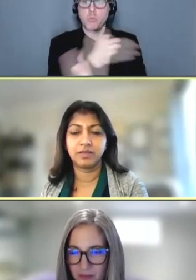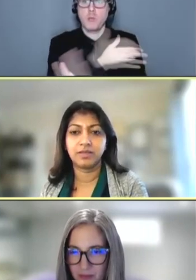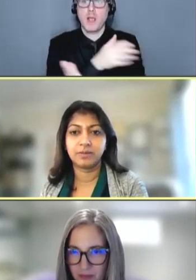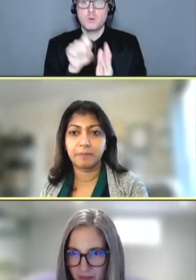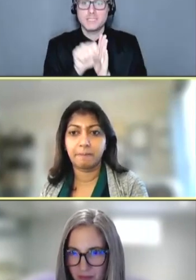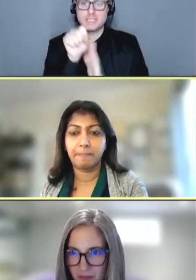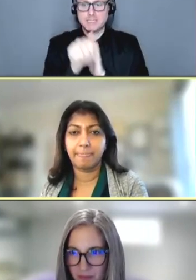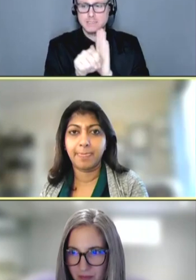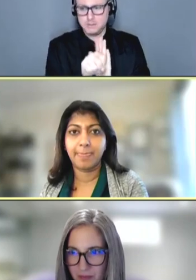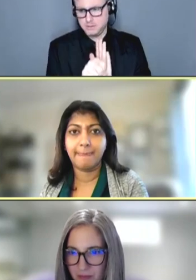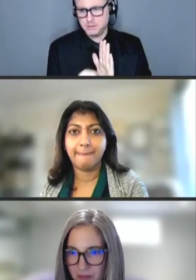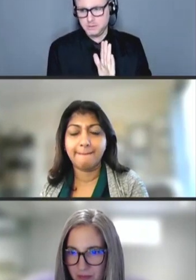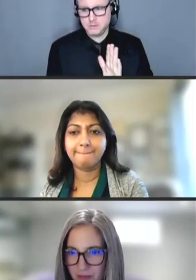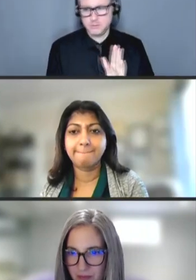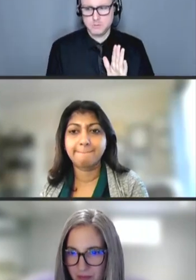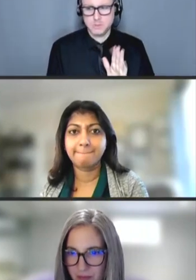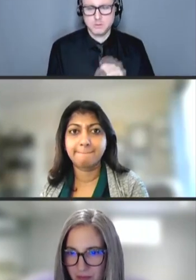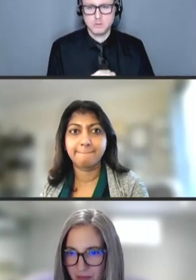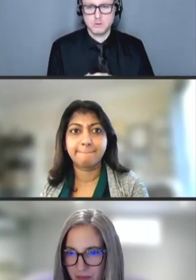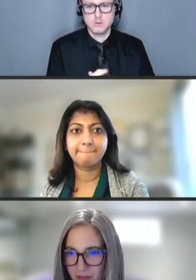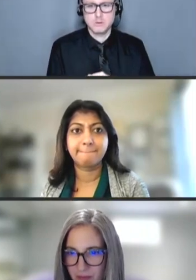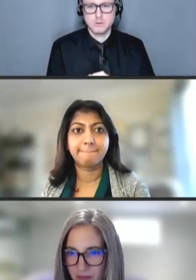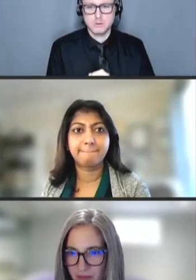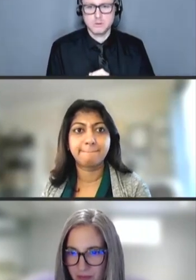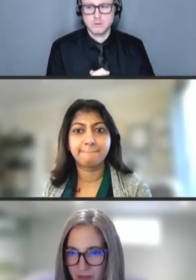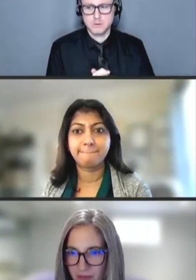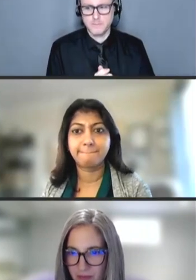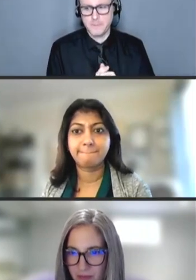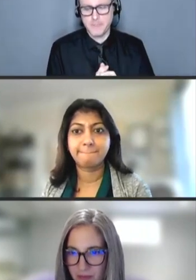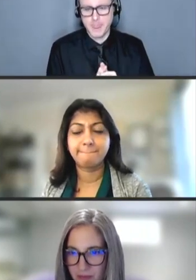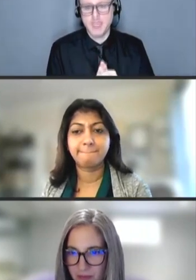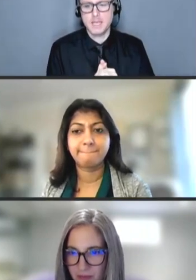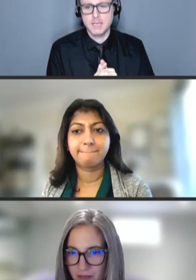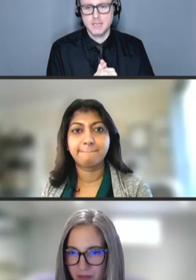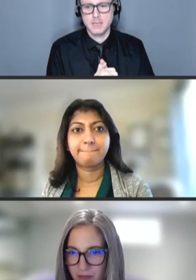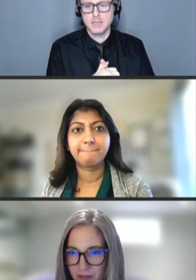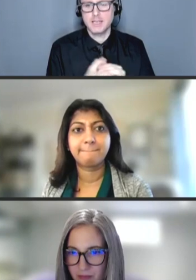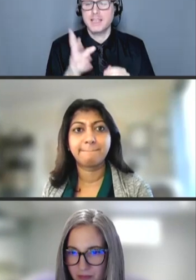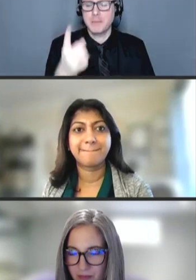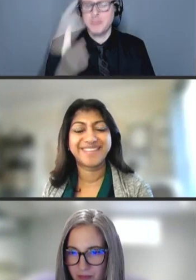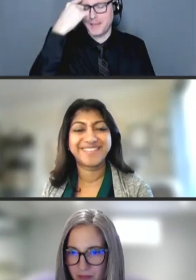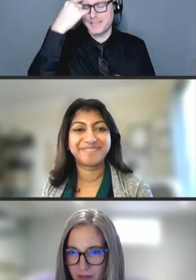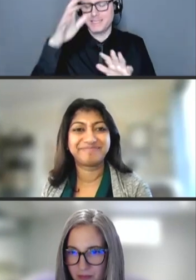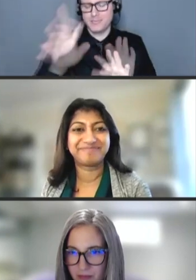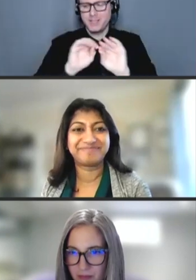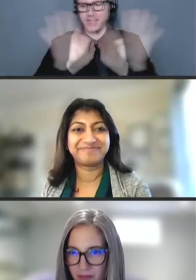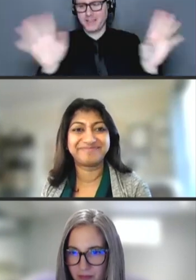Jeffrey Duchin: Thank you. Maybe it doesn't make sense. Let me try again, if it still doesn't make sense, we'll just bag it.